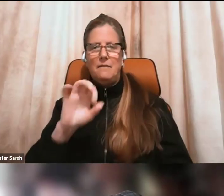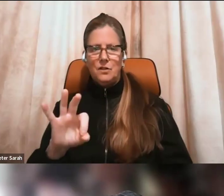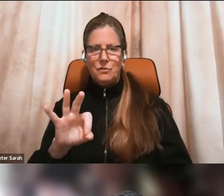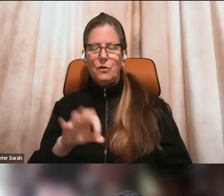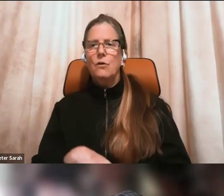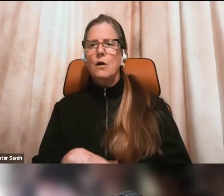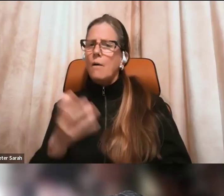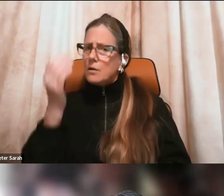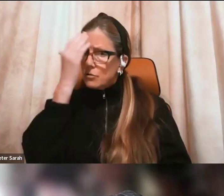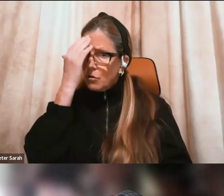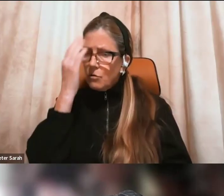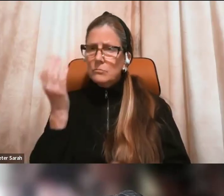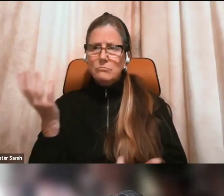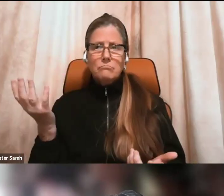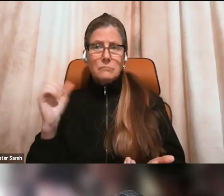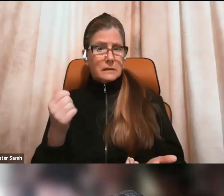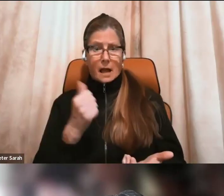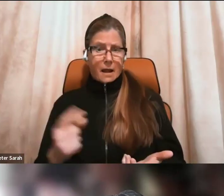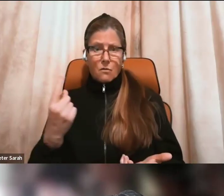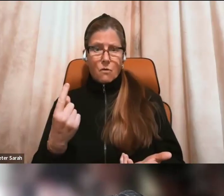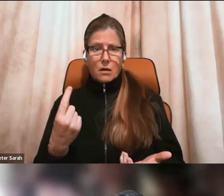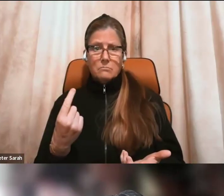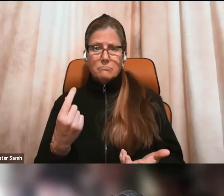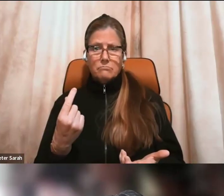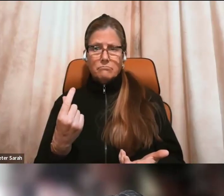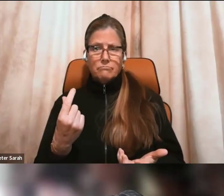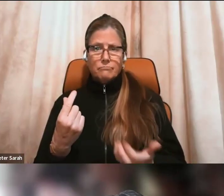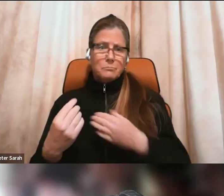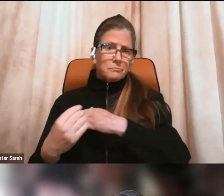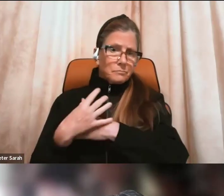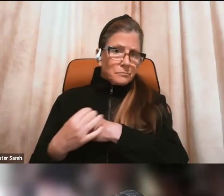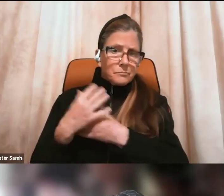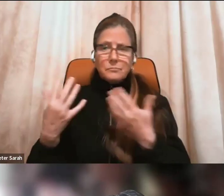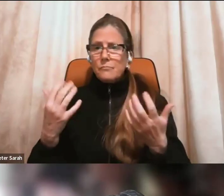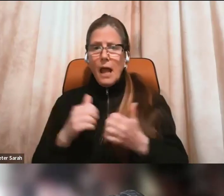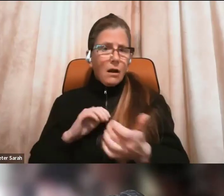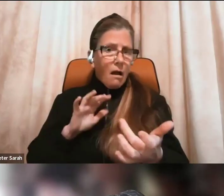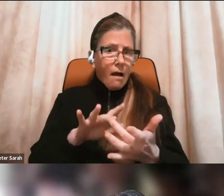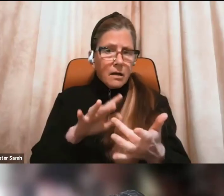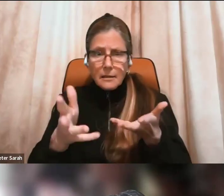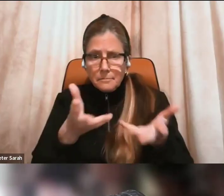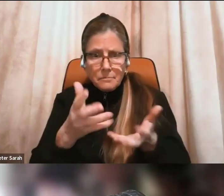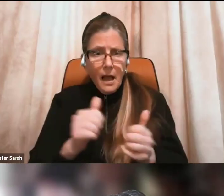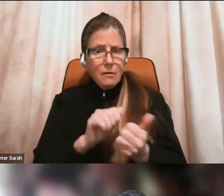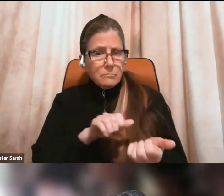like to know if anyone can give me any advice on approaching them. I'd like to get the 200 units